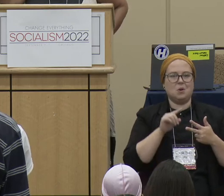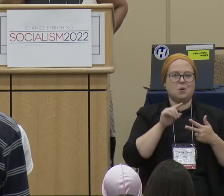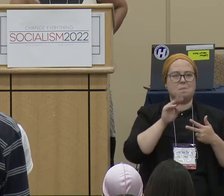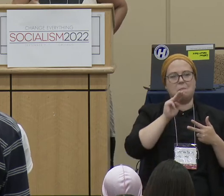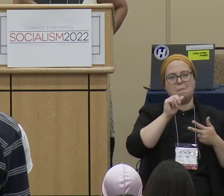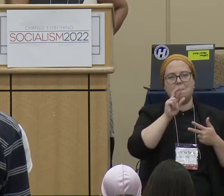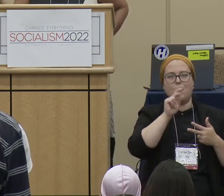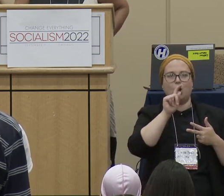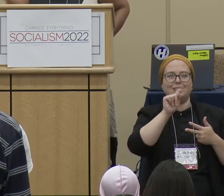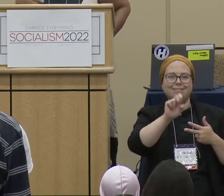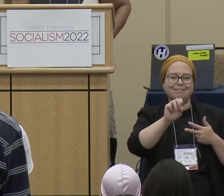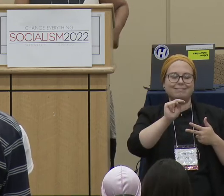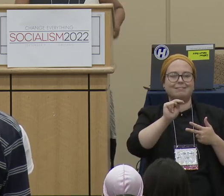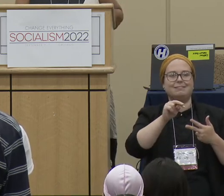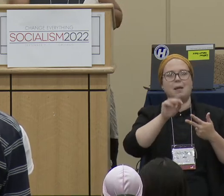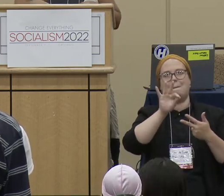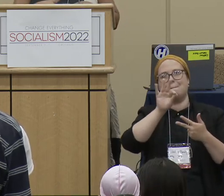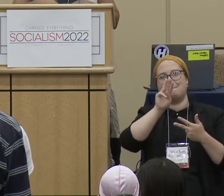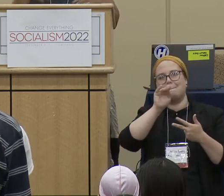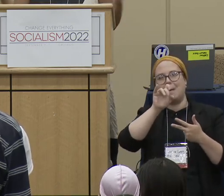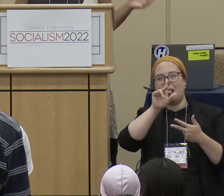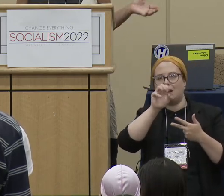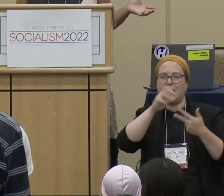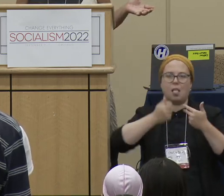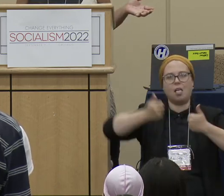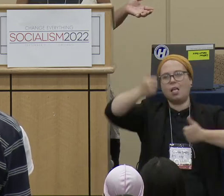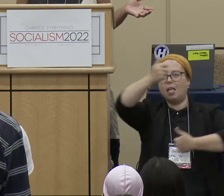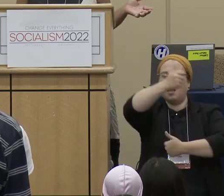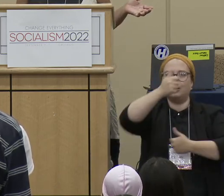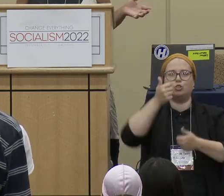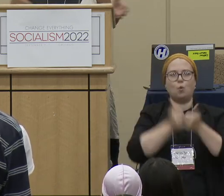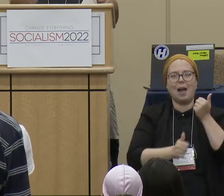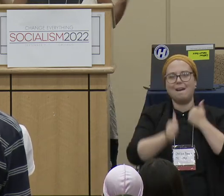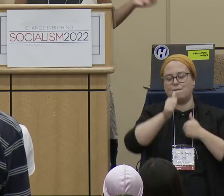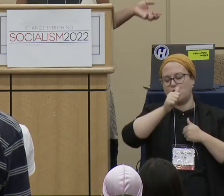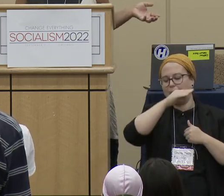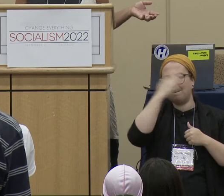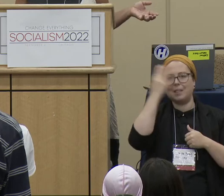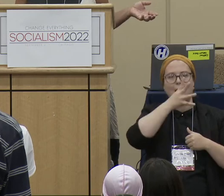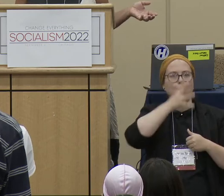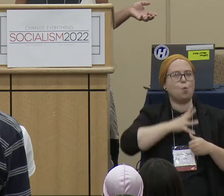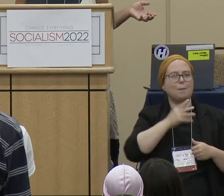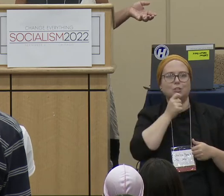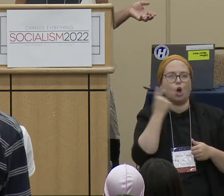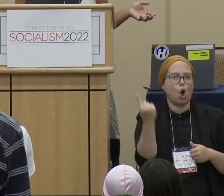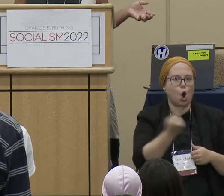not only take the Martins , Malcolms, and Marxes off the